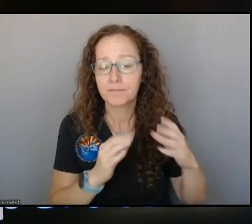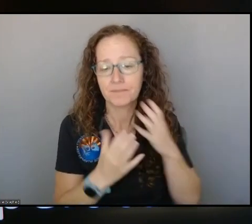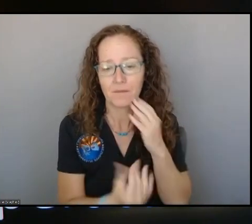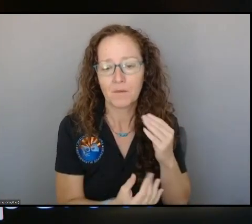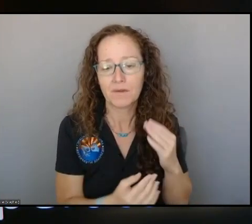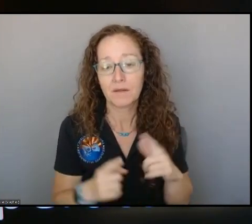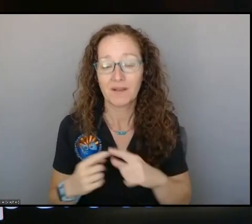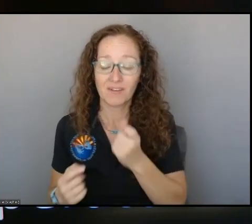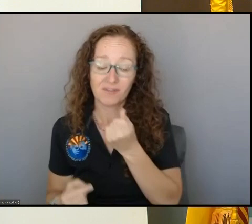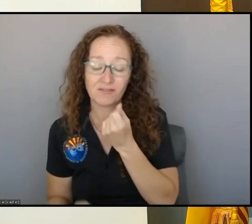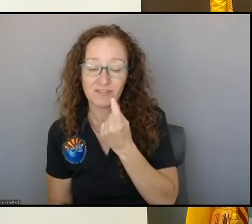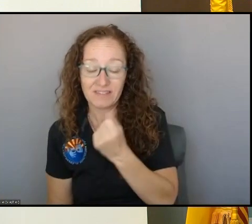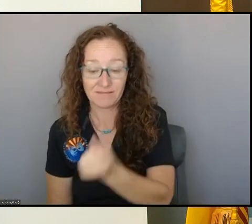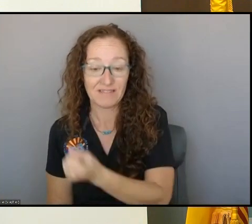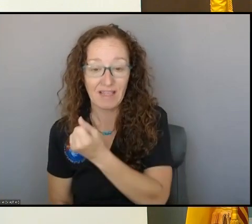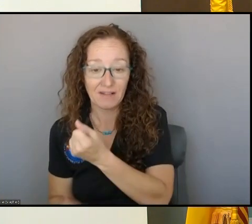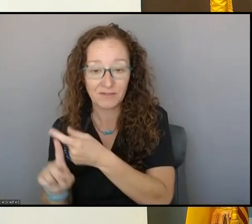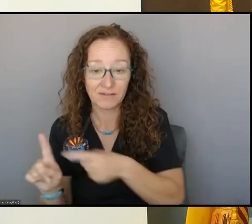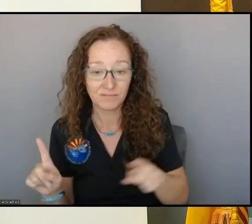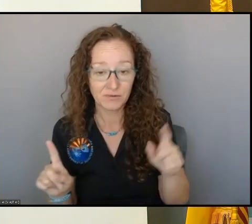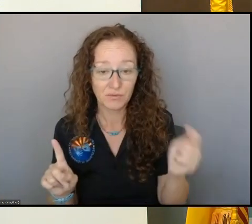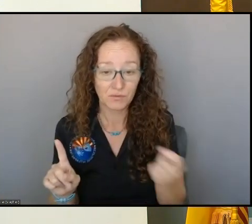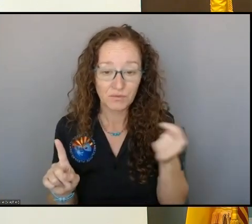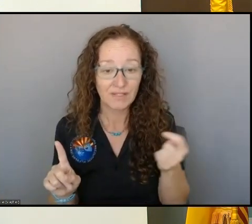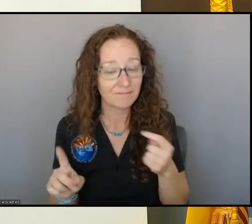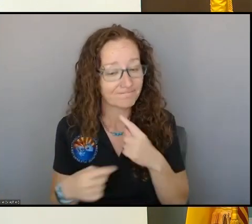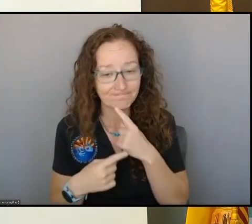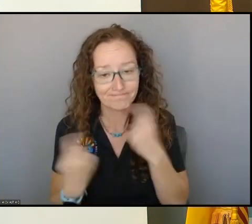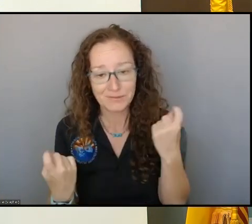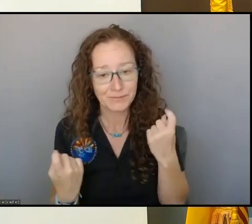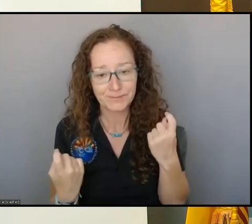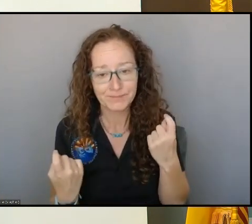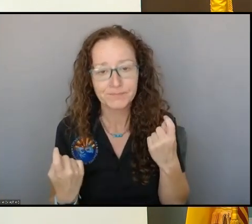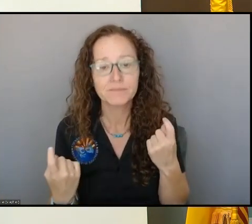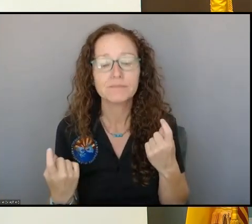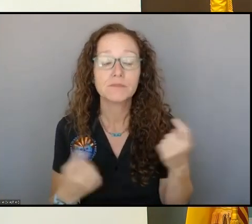we're going to be quite dry. We get past Tuesday, we start to